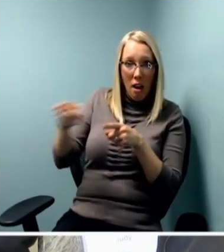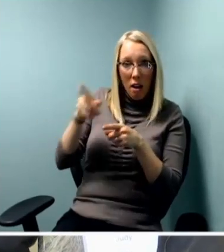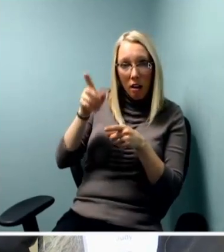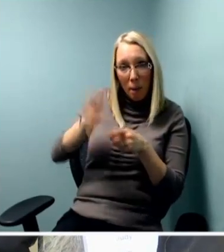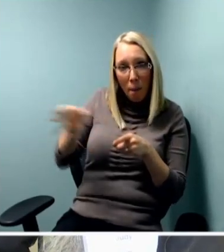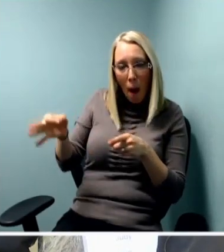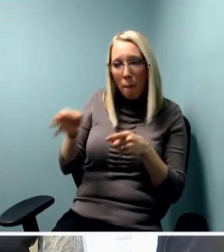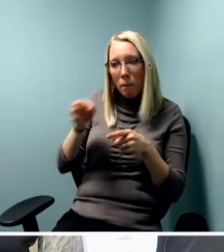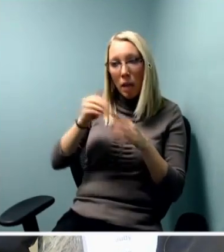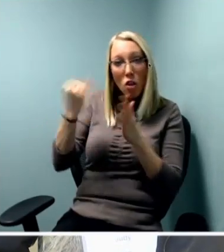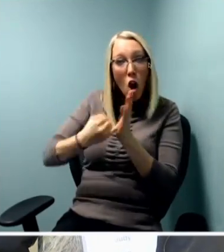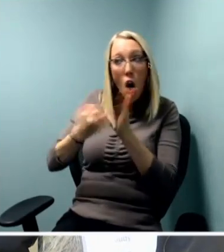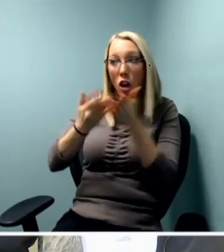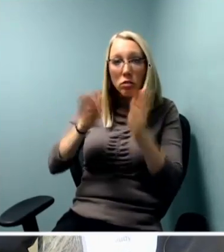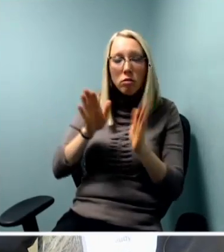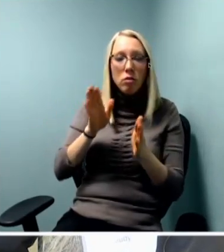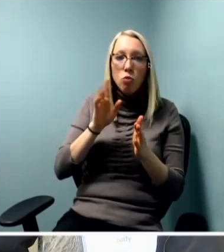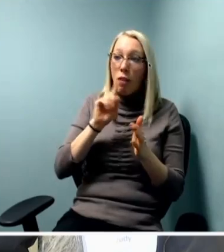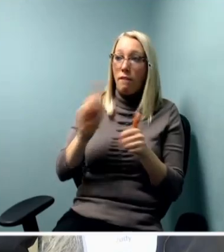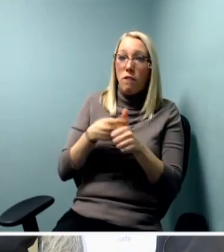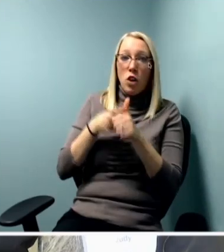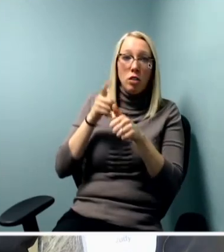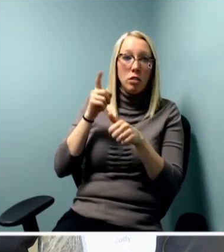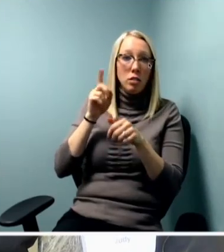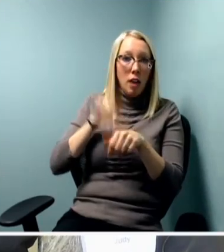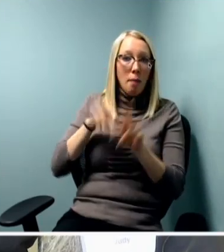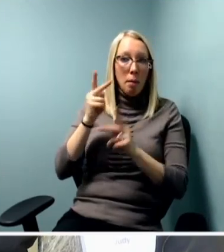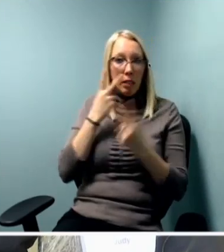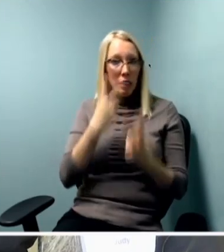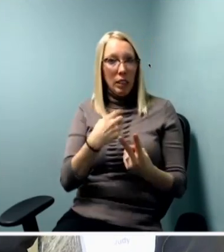the first reaction people have to you is their own insecurity